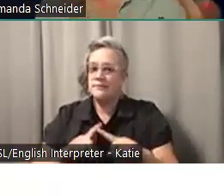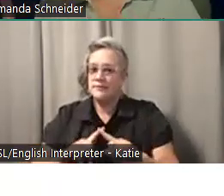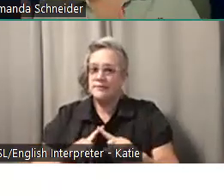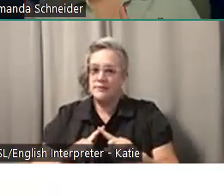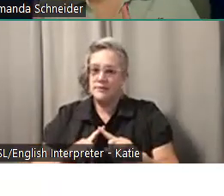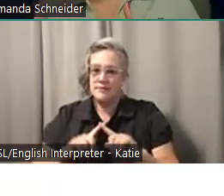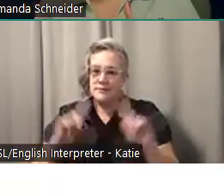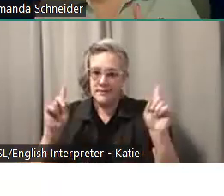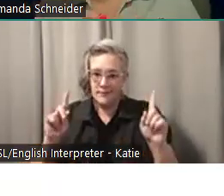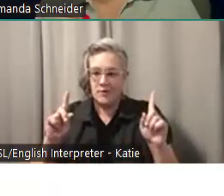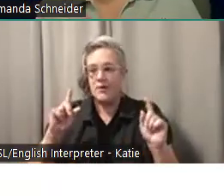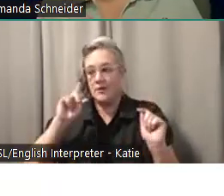Um, for kids who are deaf and hard of hearing.